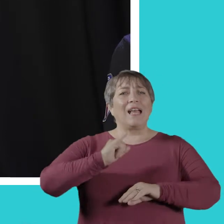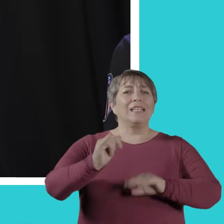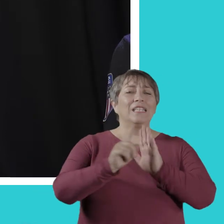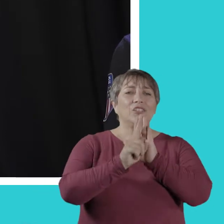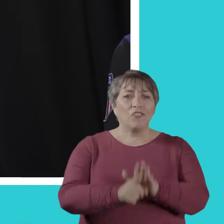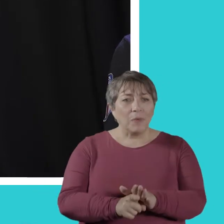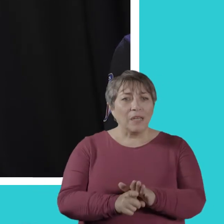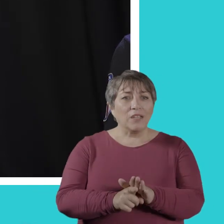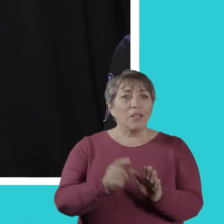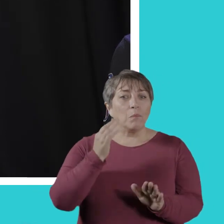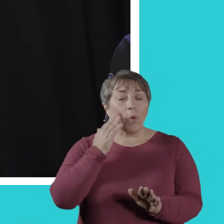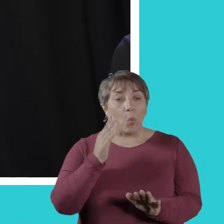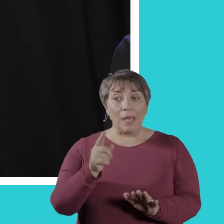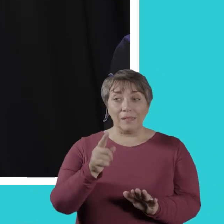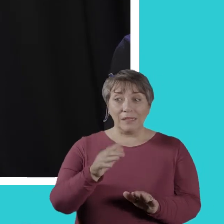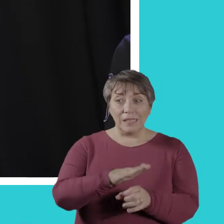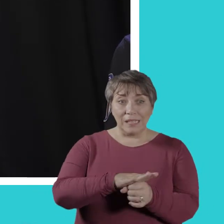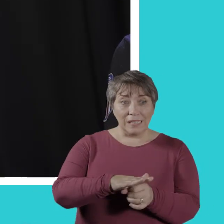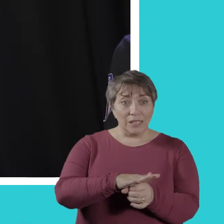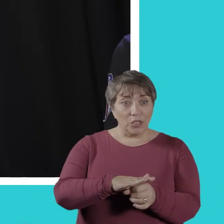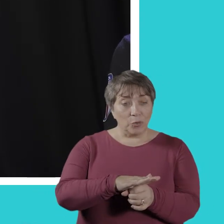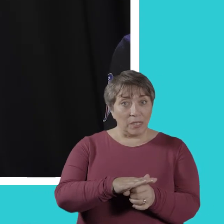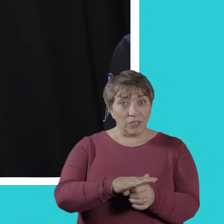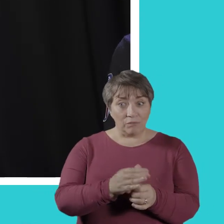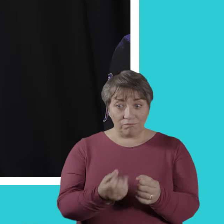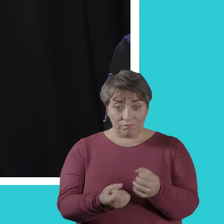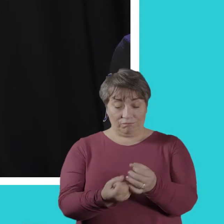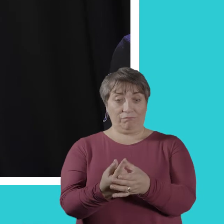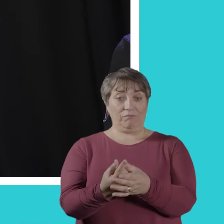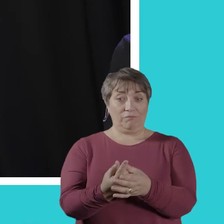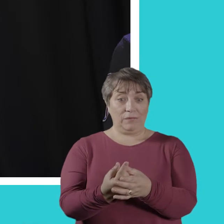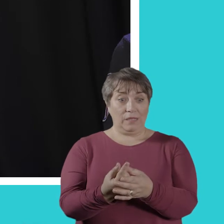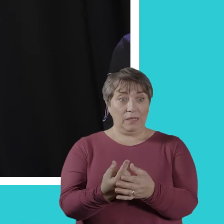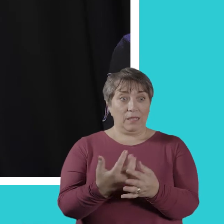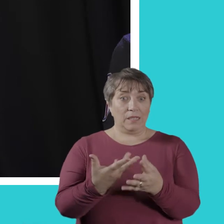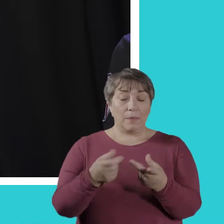know when something is presented to you about one of the many intersections of my identity it's you